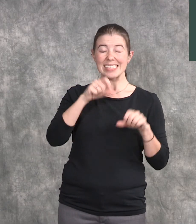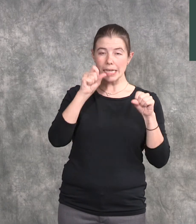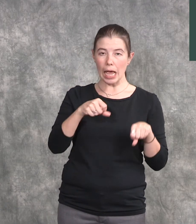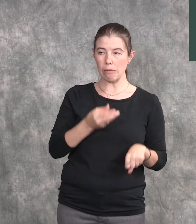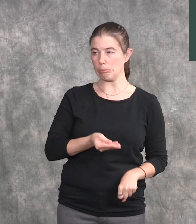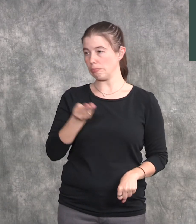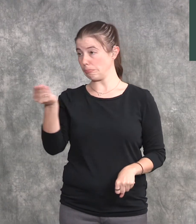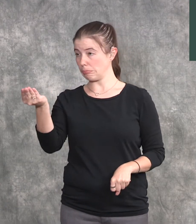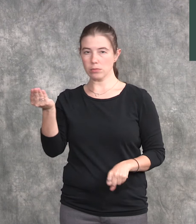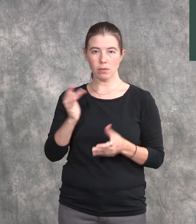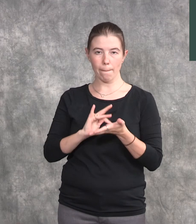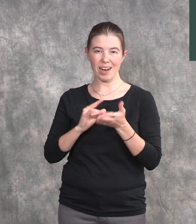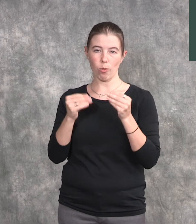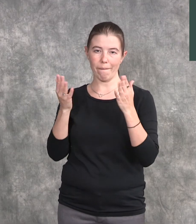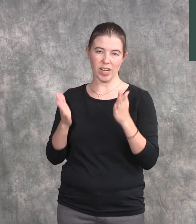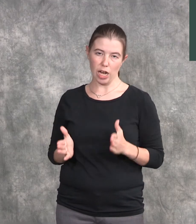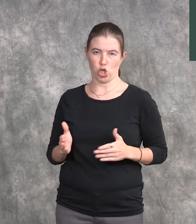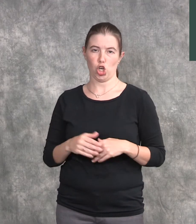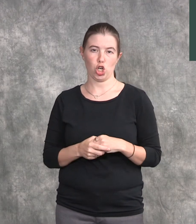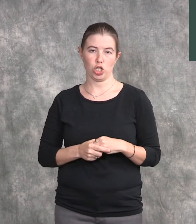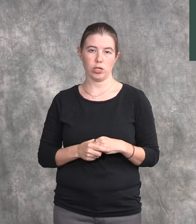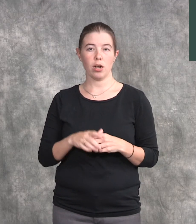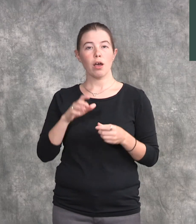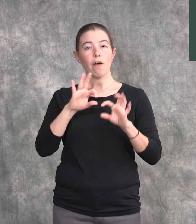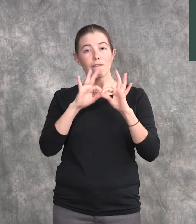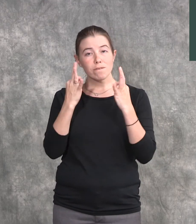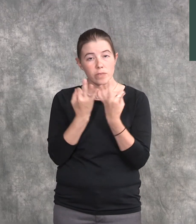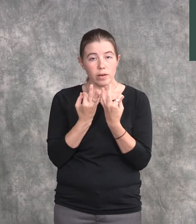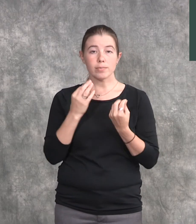This can be given to the medical provider.